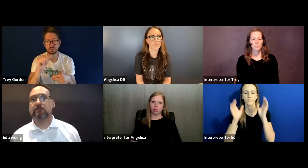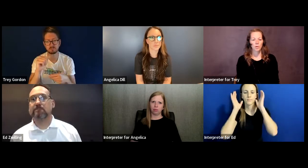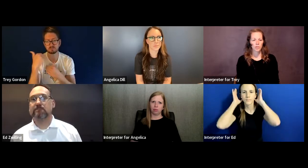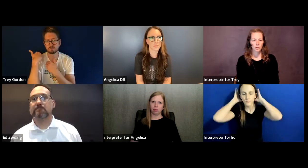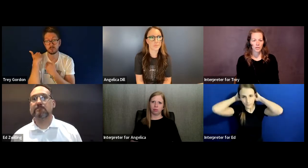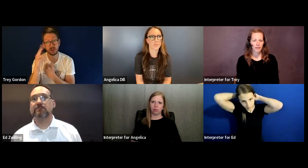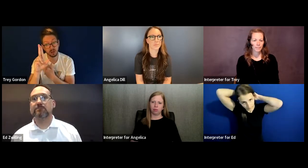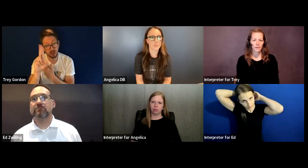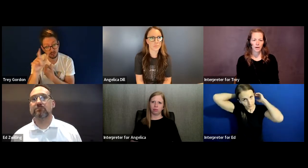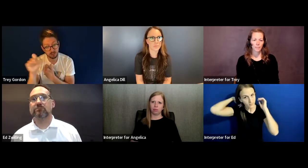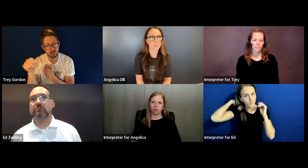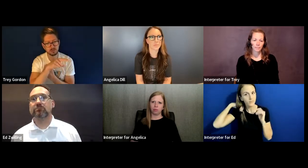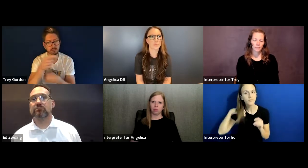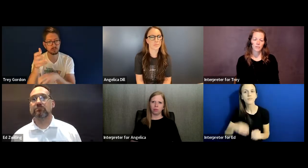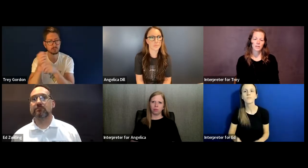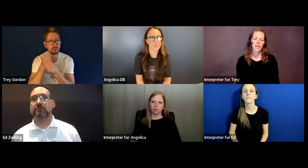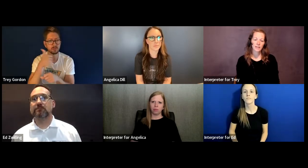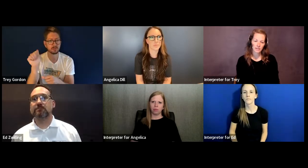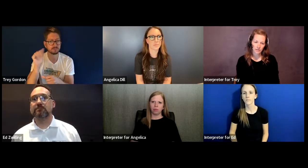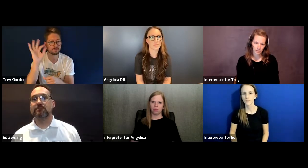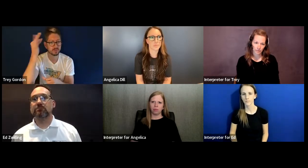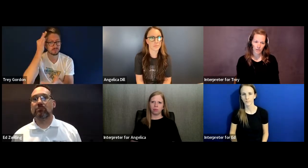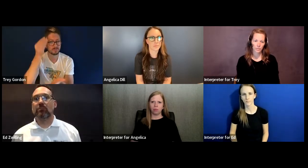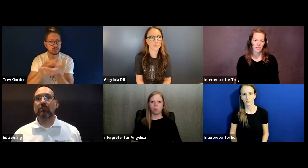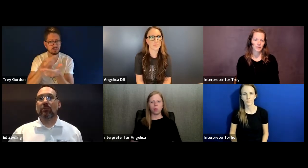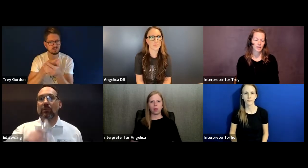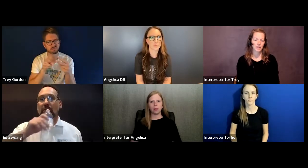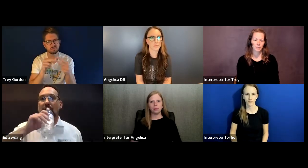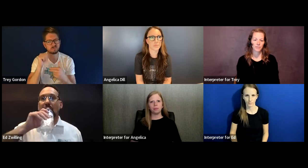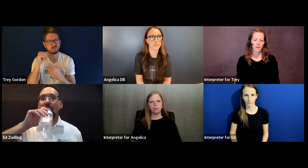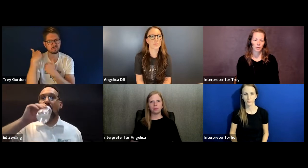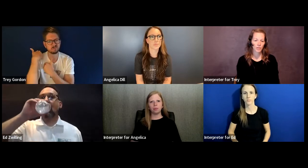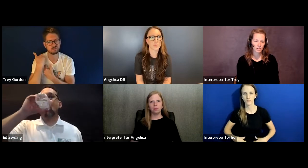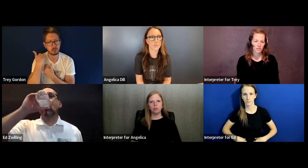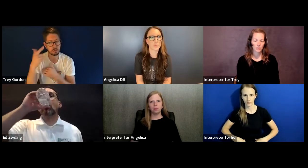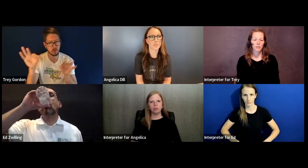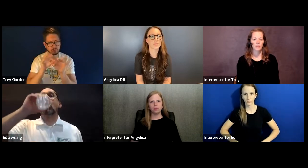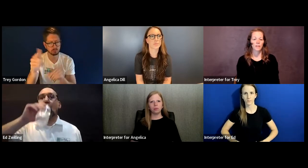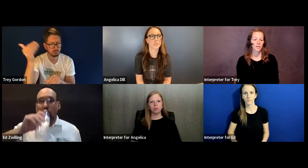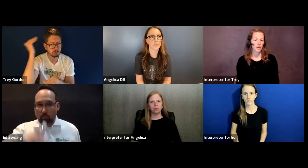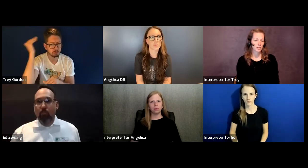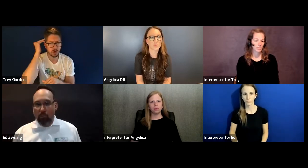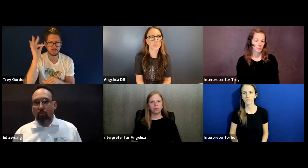those two you name unless they're receiving any type of federal funds then they're not responsible